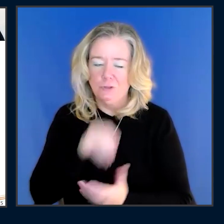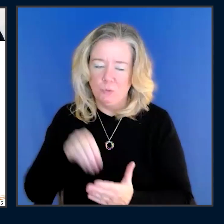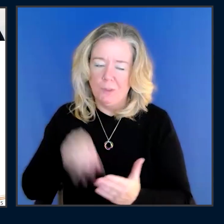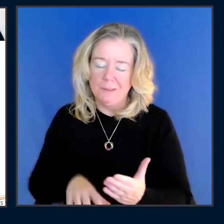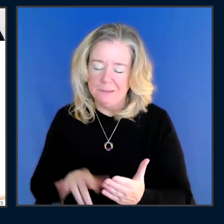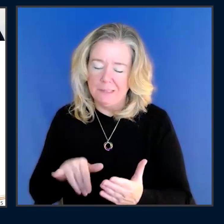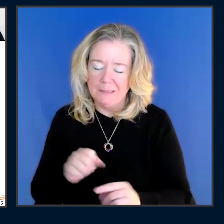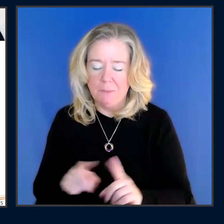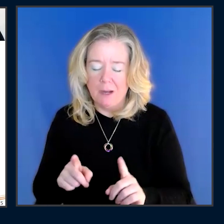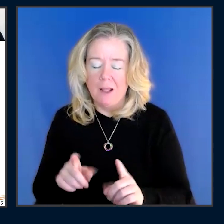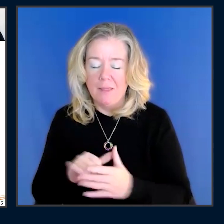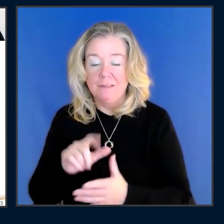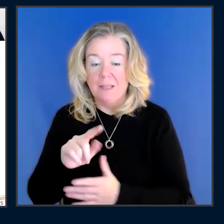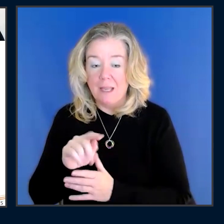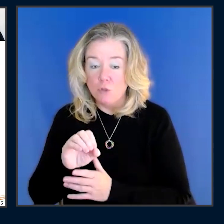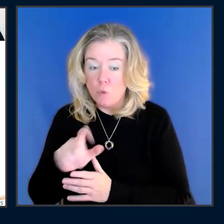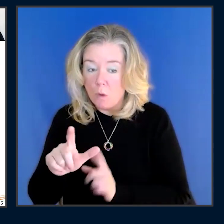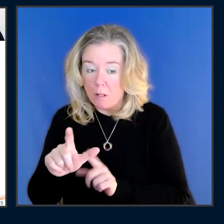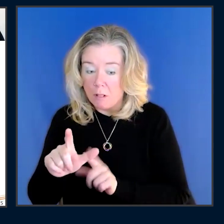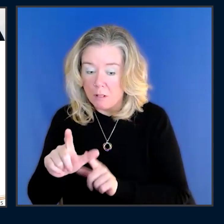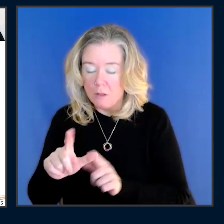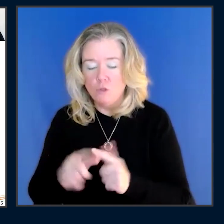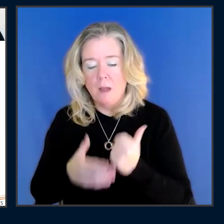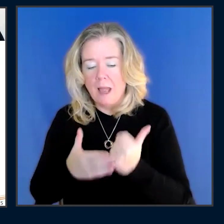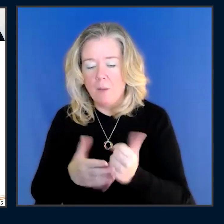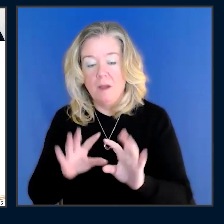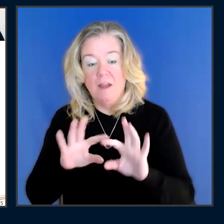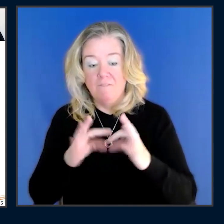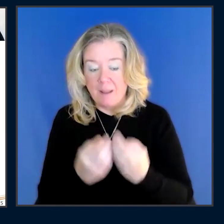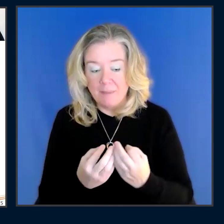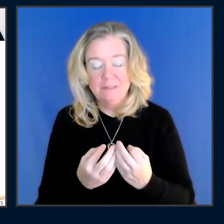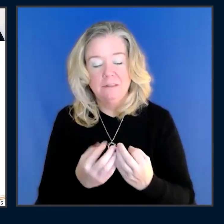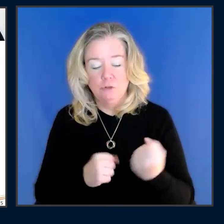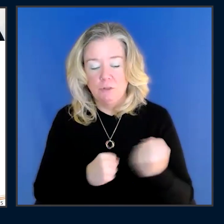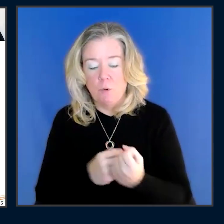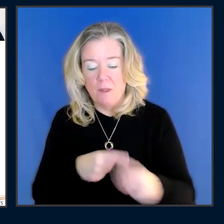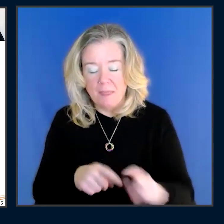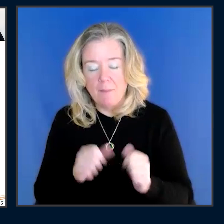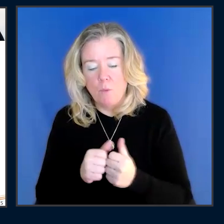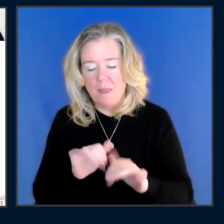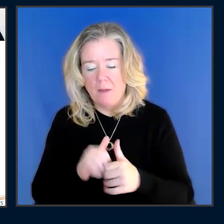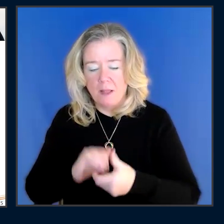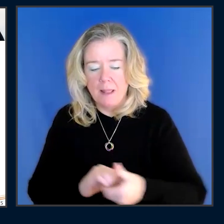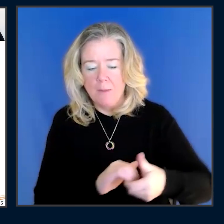to younger age students, it is a tool that kind of help both families and support that